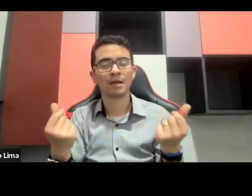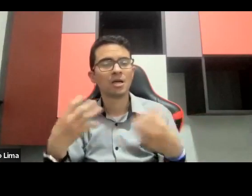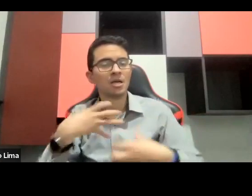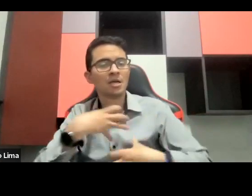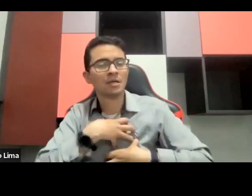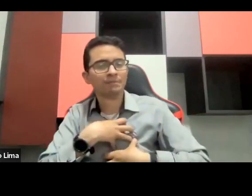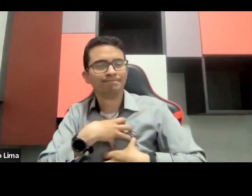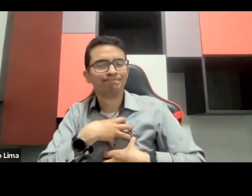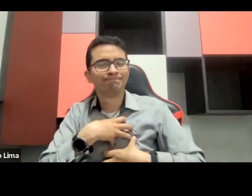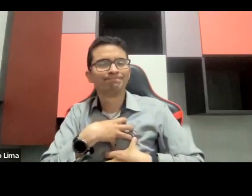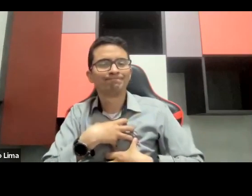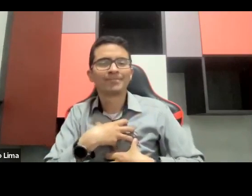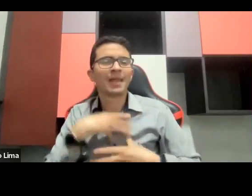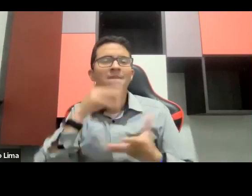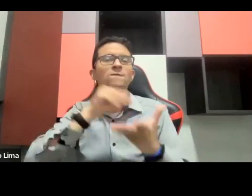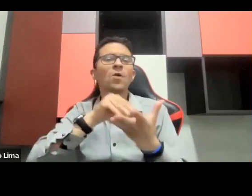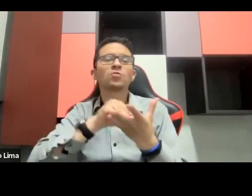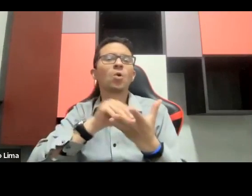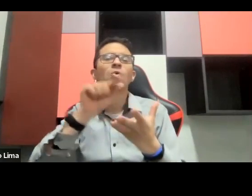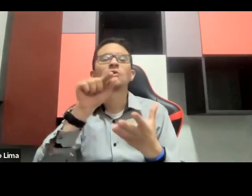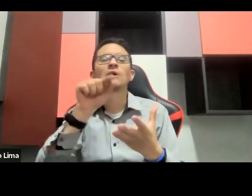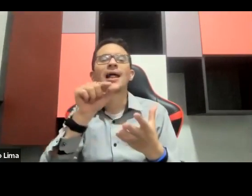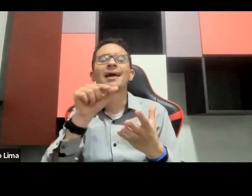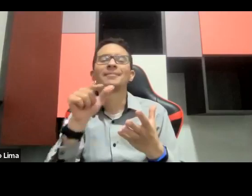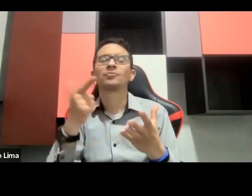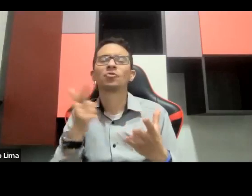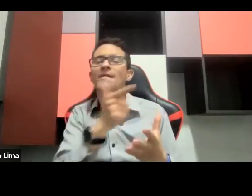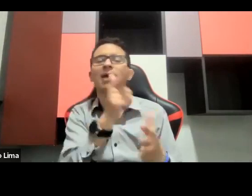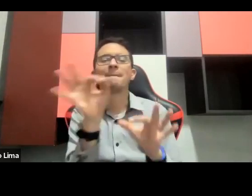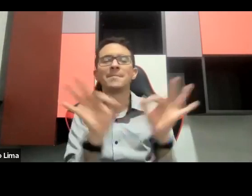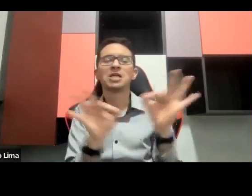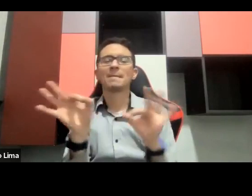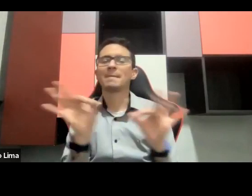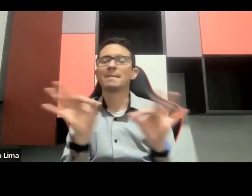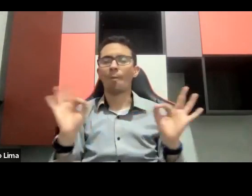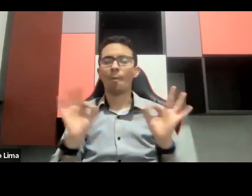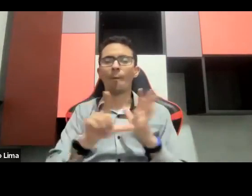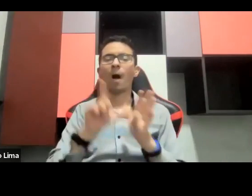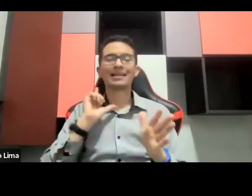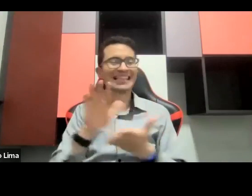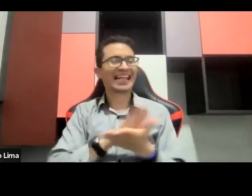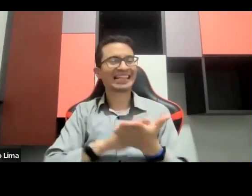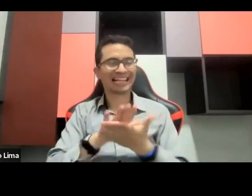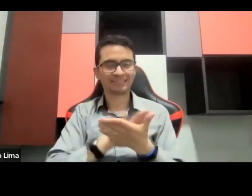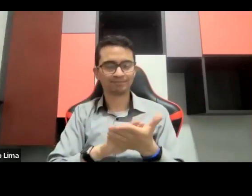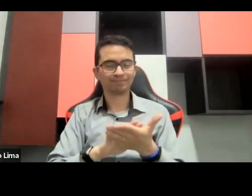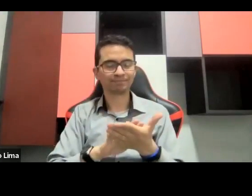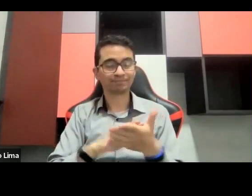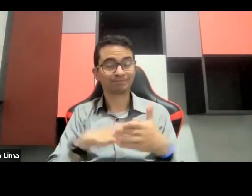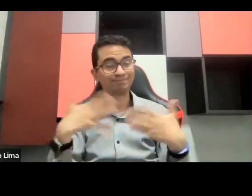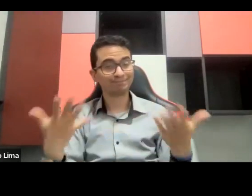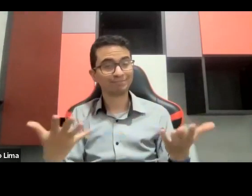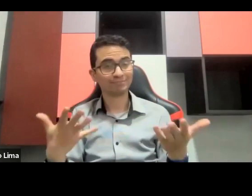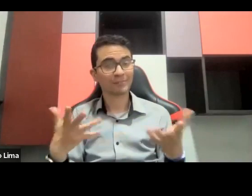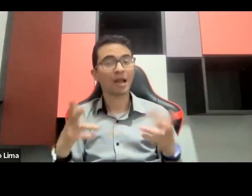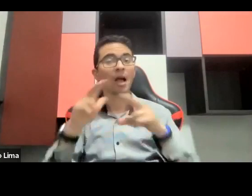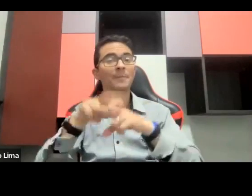on on plan, for instance. e, encounters in the conference as encounters in the conference.